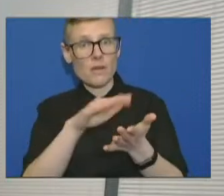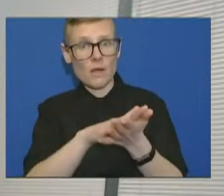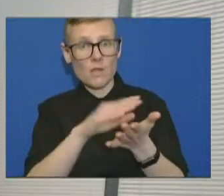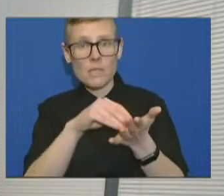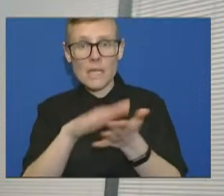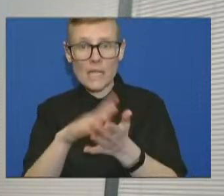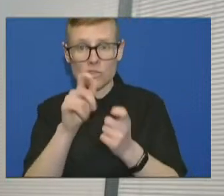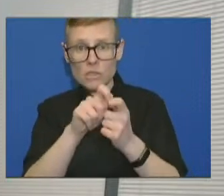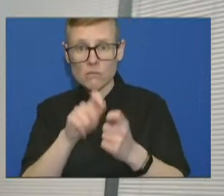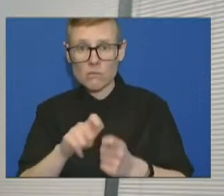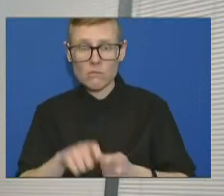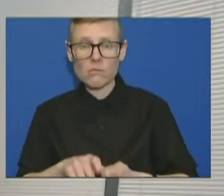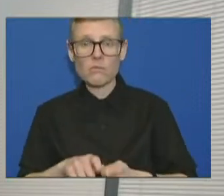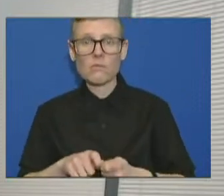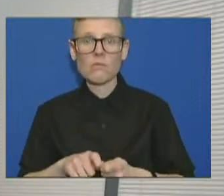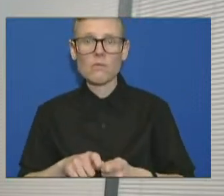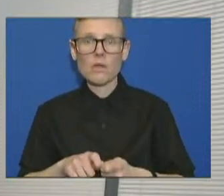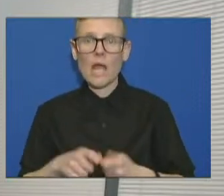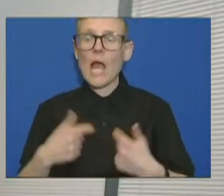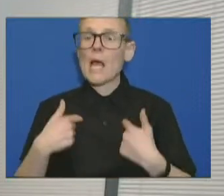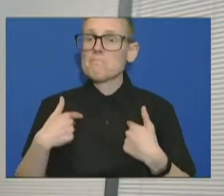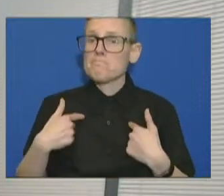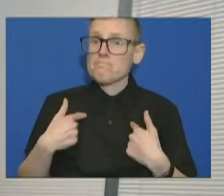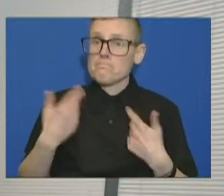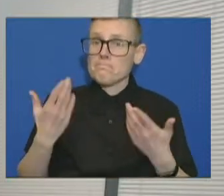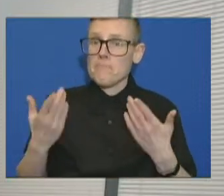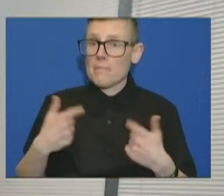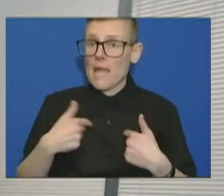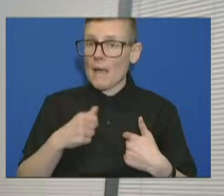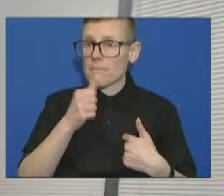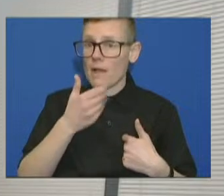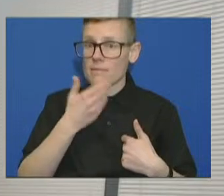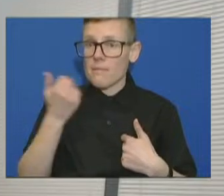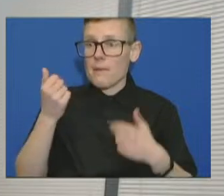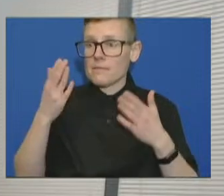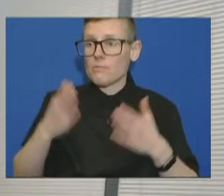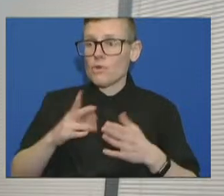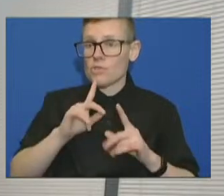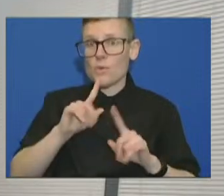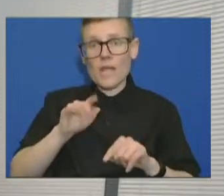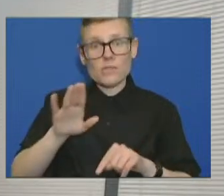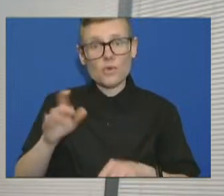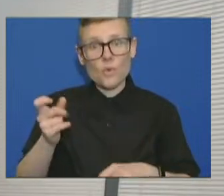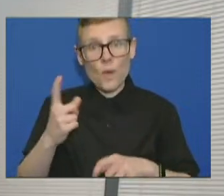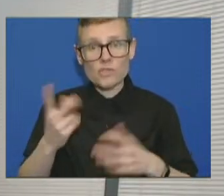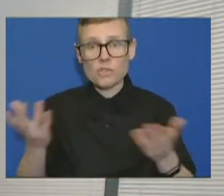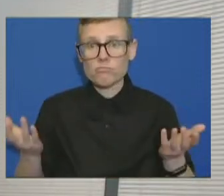into the general fund? Can you provide detailed documentation?